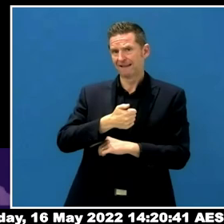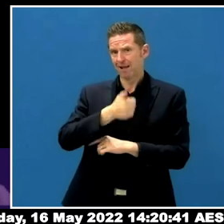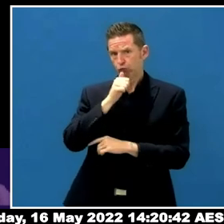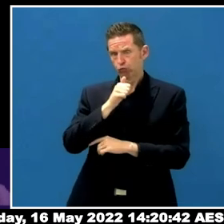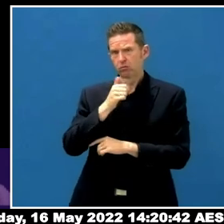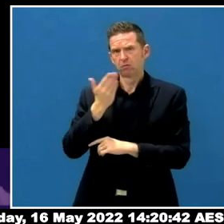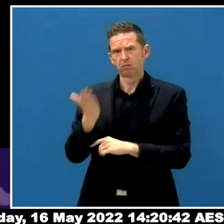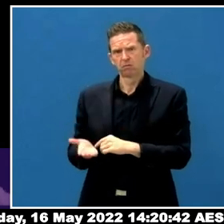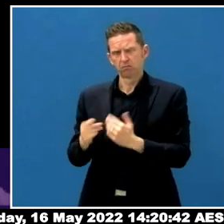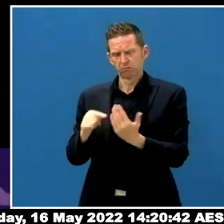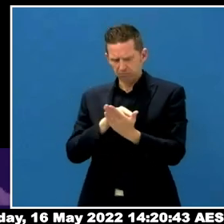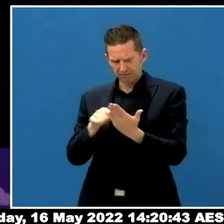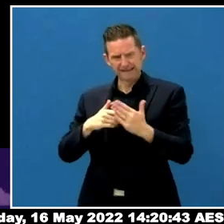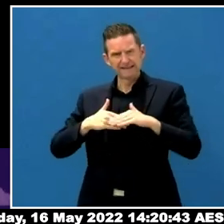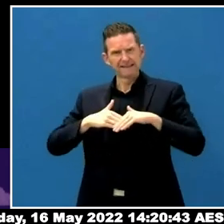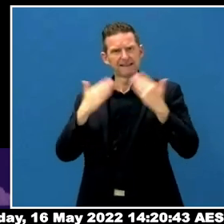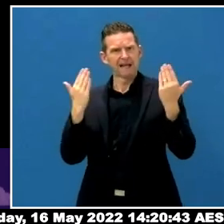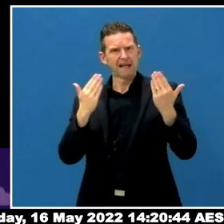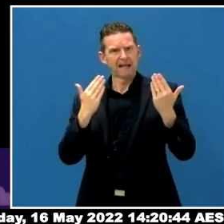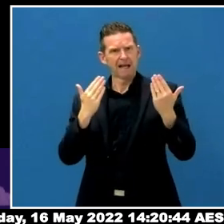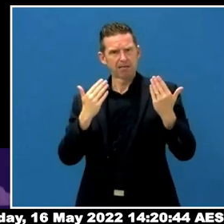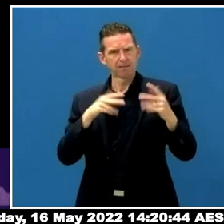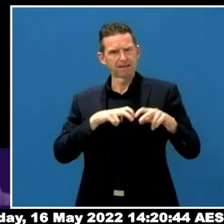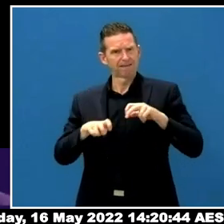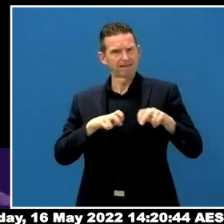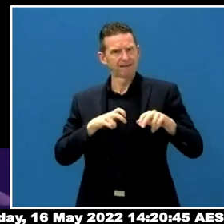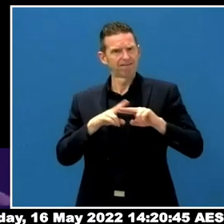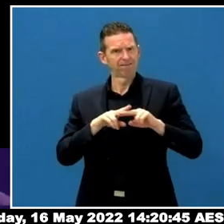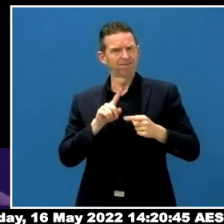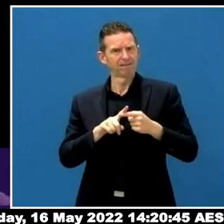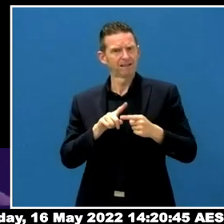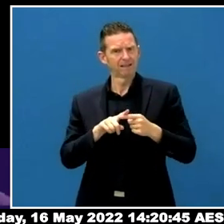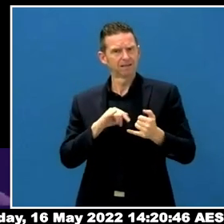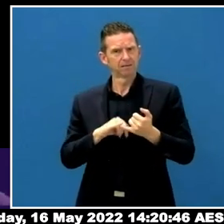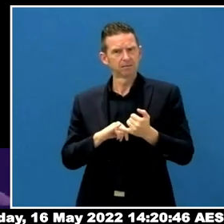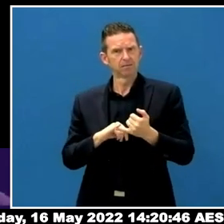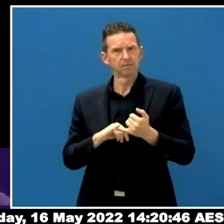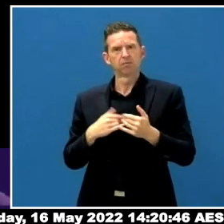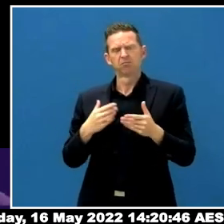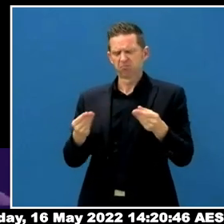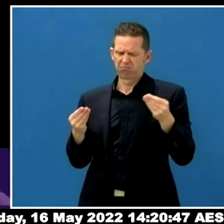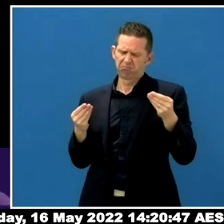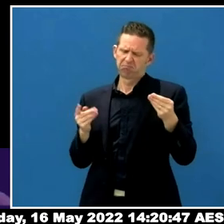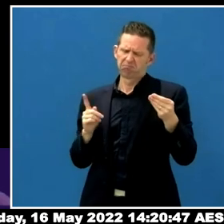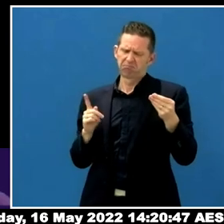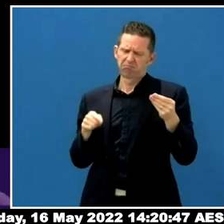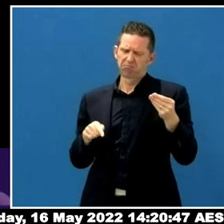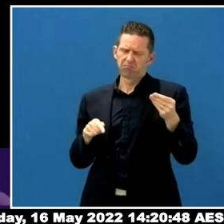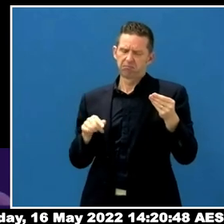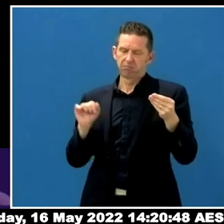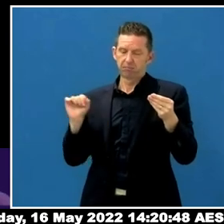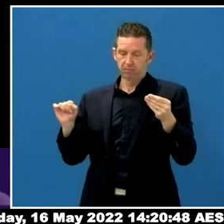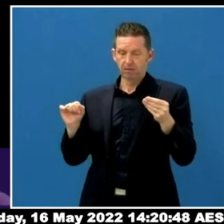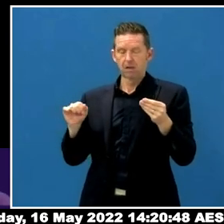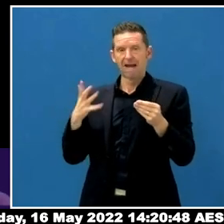And Simon used to have his daily activity fee centre paid out of his disability pension